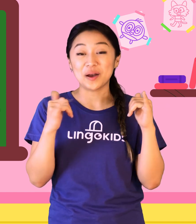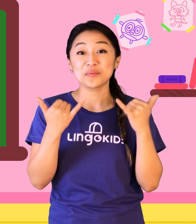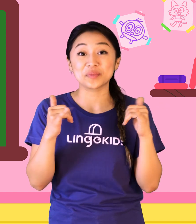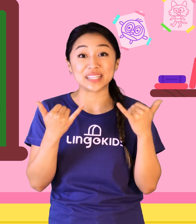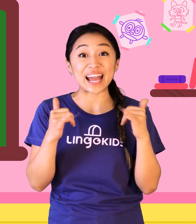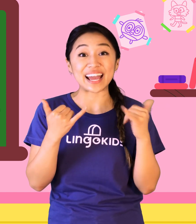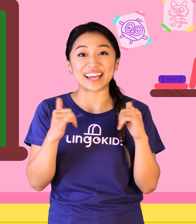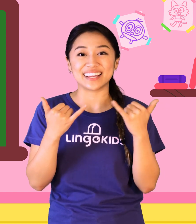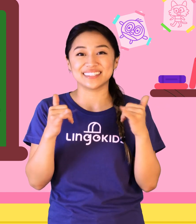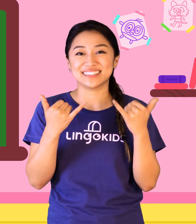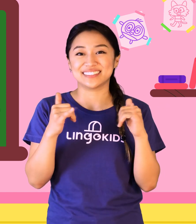Play.